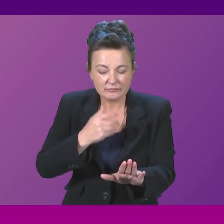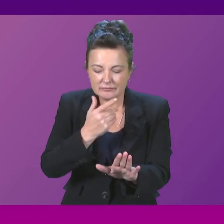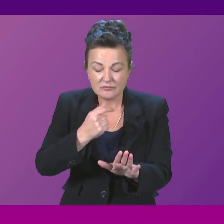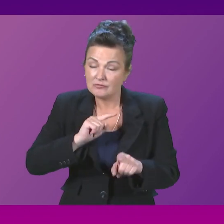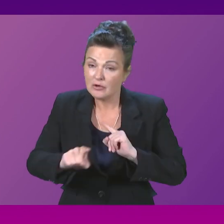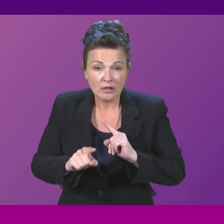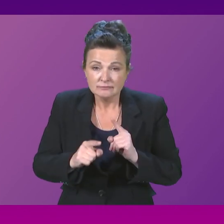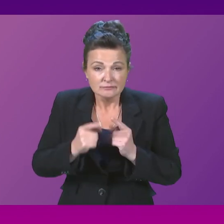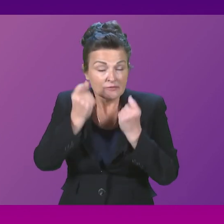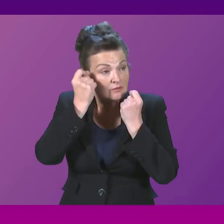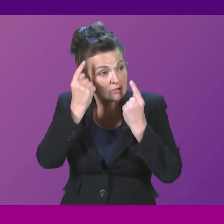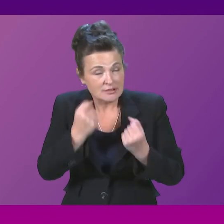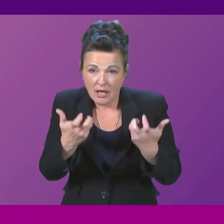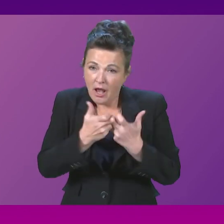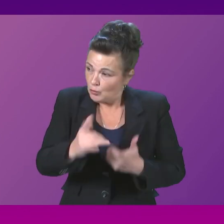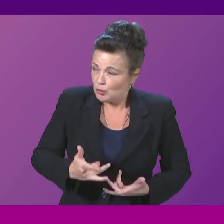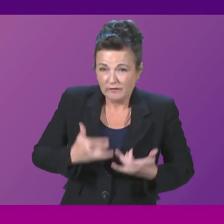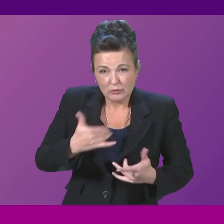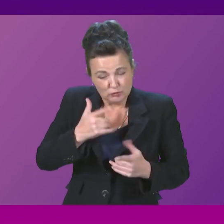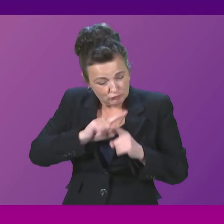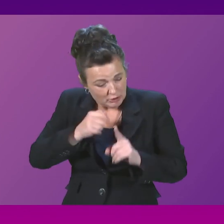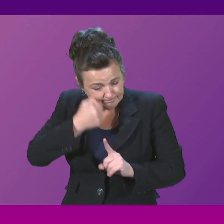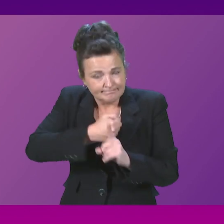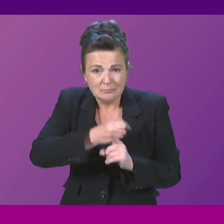press the case that they are here to press.